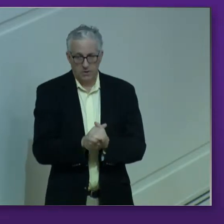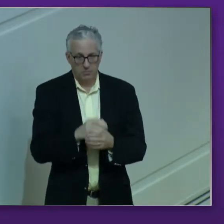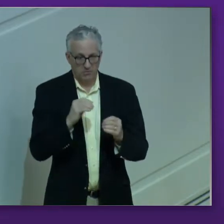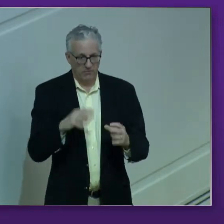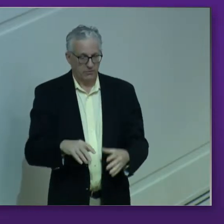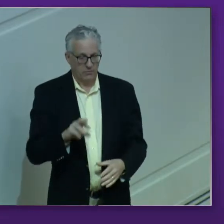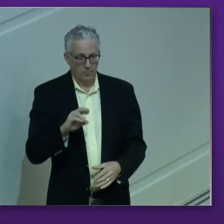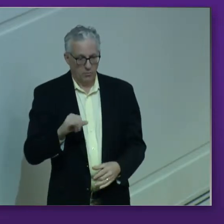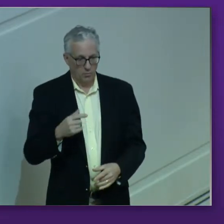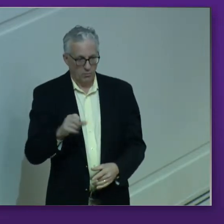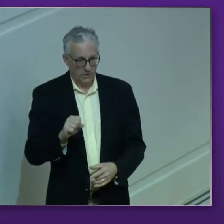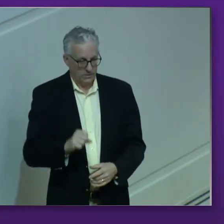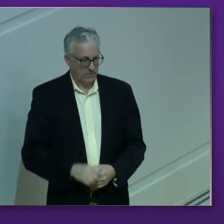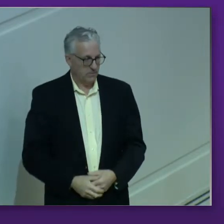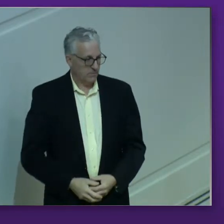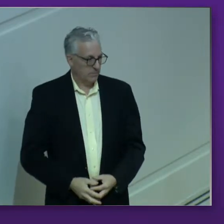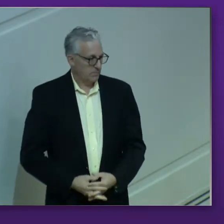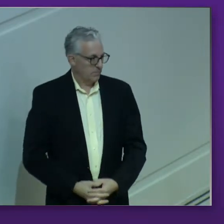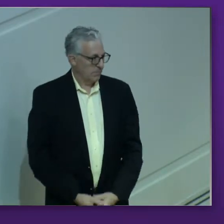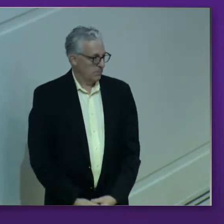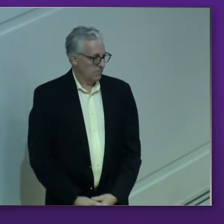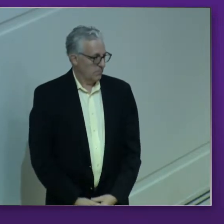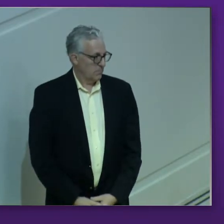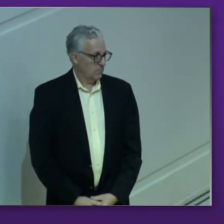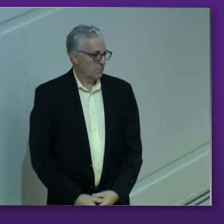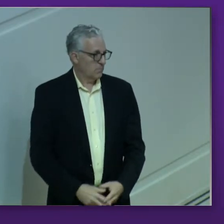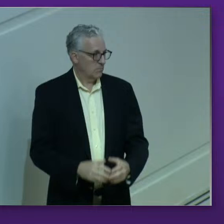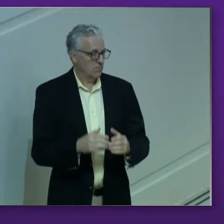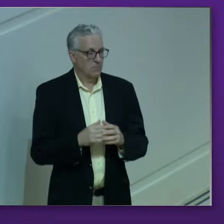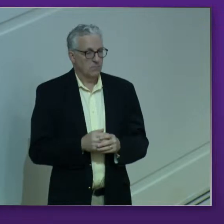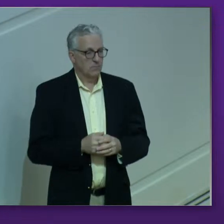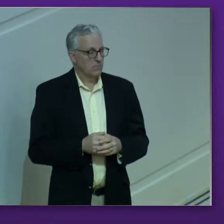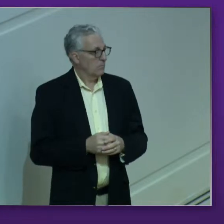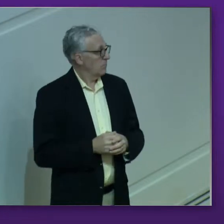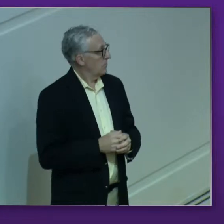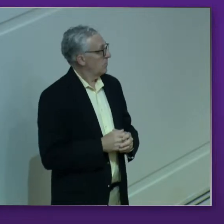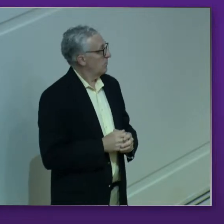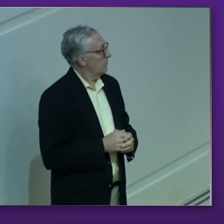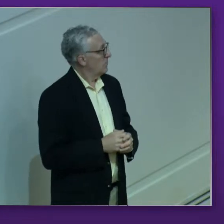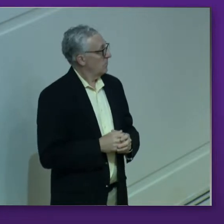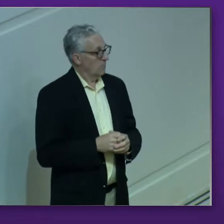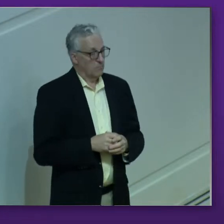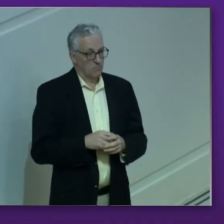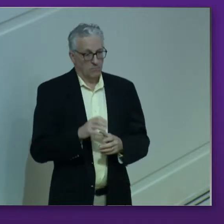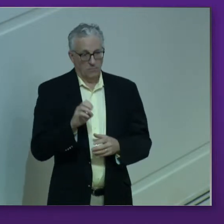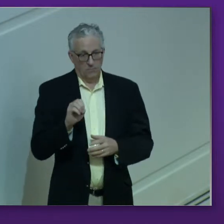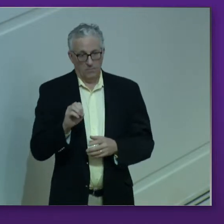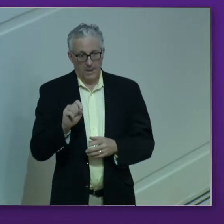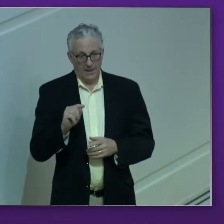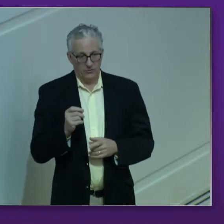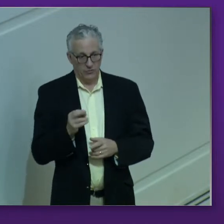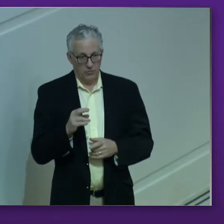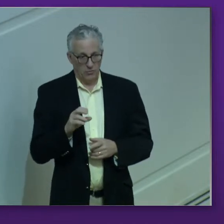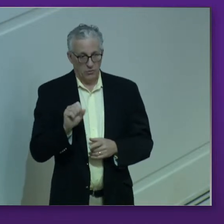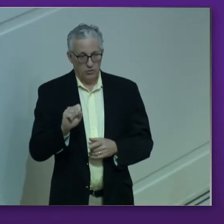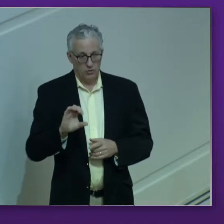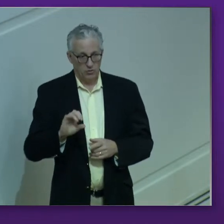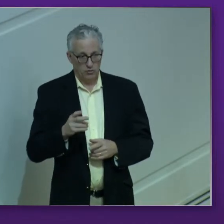AND CREDIT FOR PRIOR LEARNING TASK GROUPS. CONGRATULATIONS PROF. RIGGS.